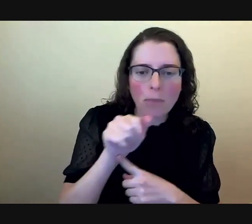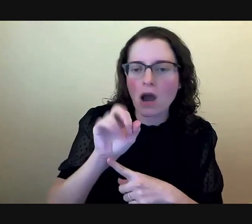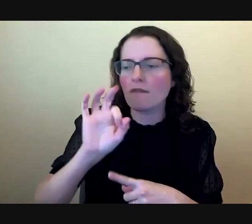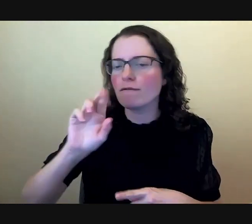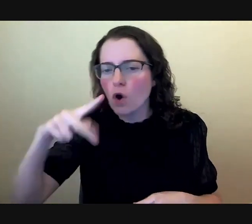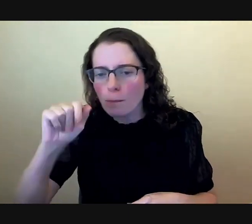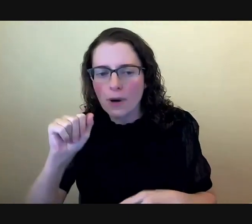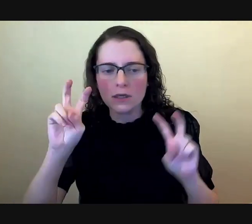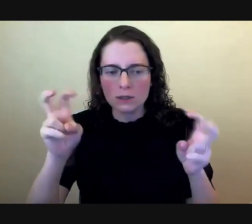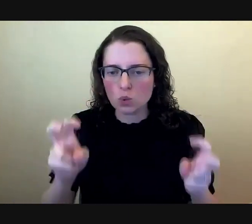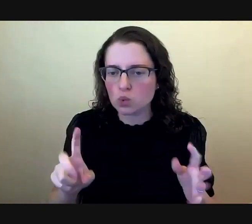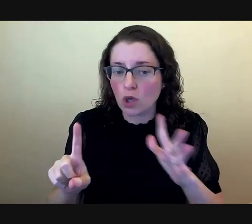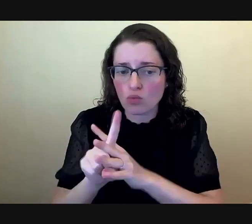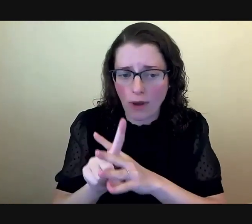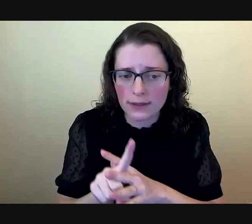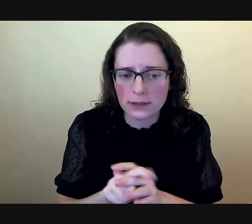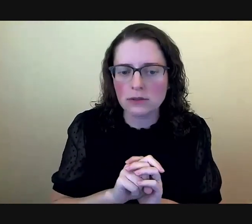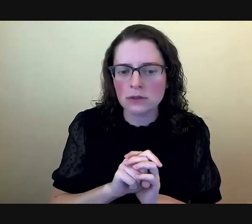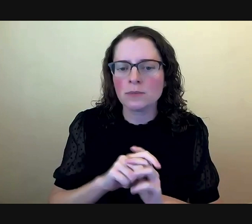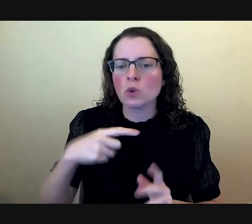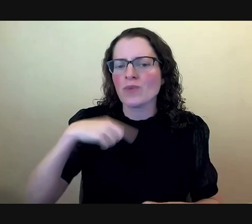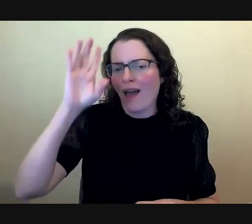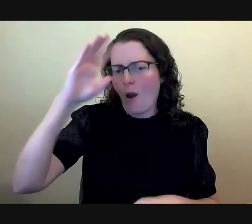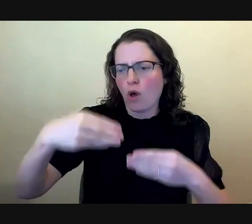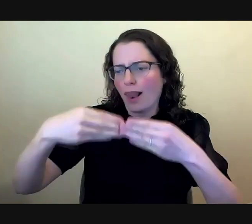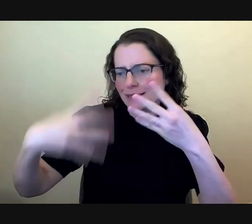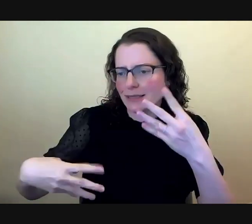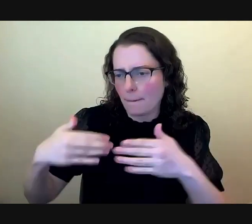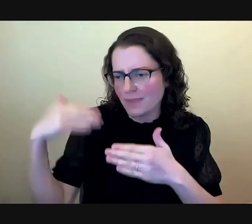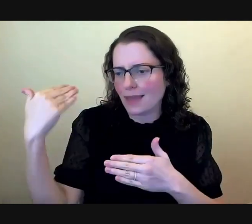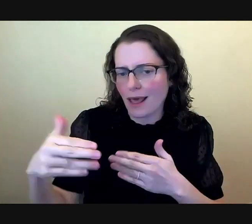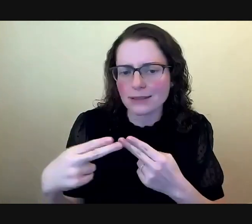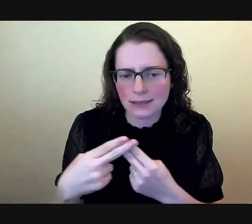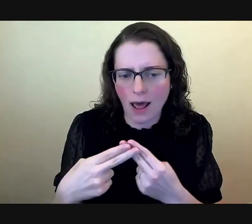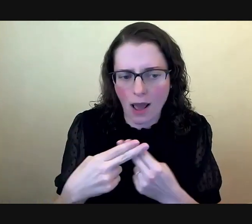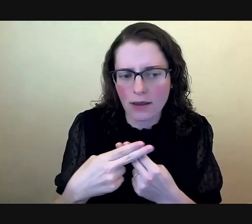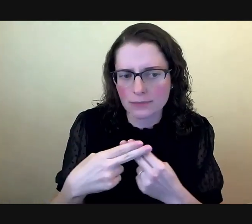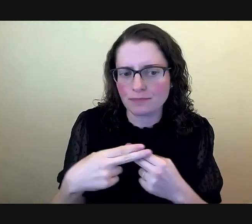when it comes to HIPAA or FERPA issues. So I'm going to--